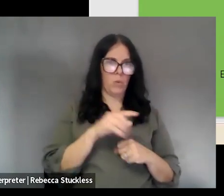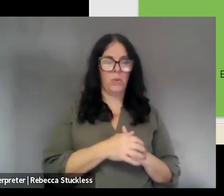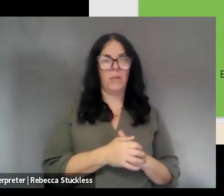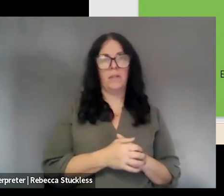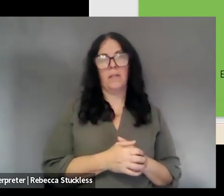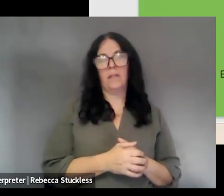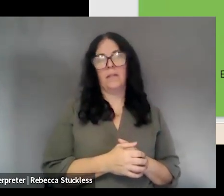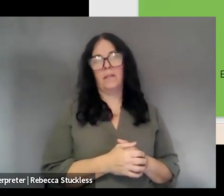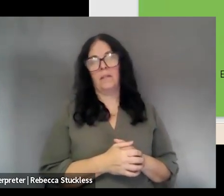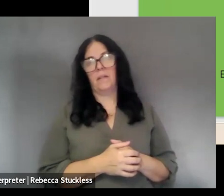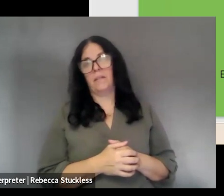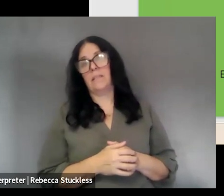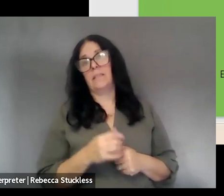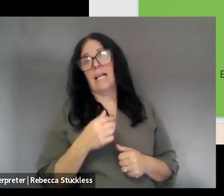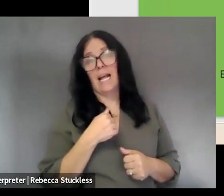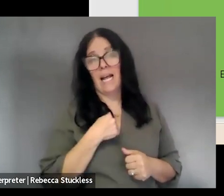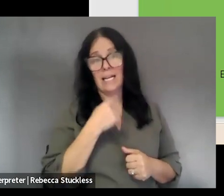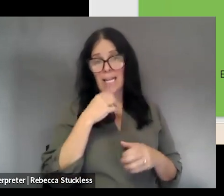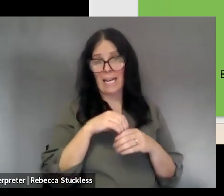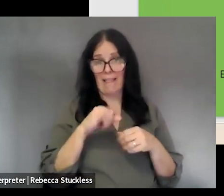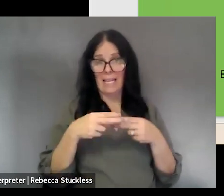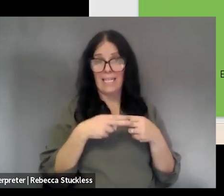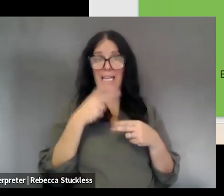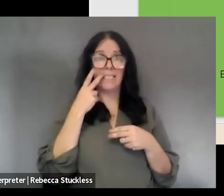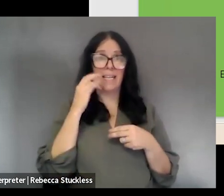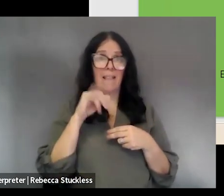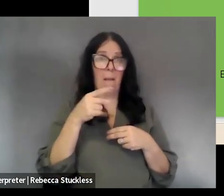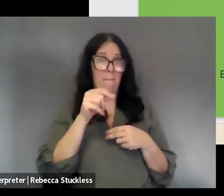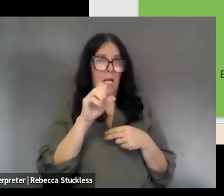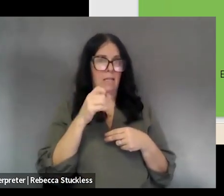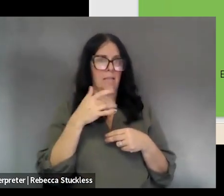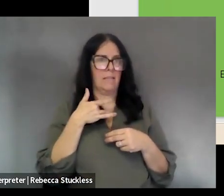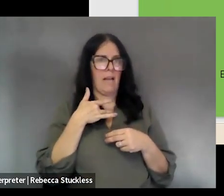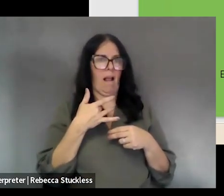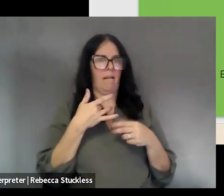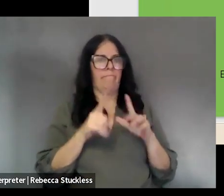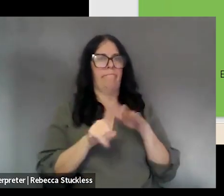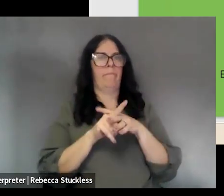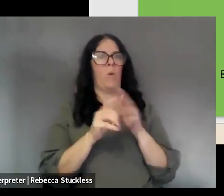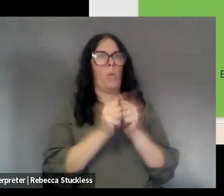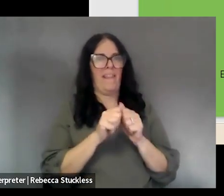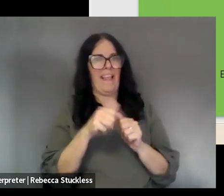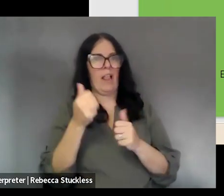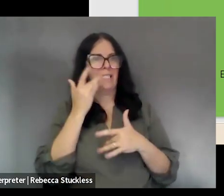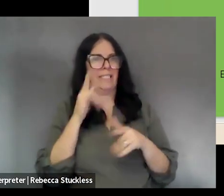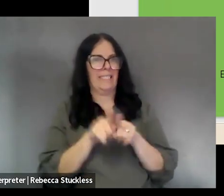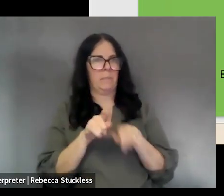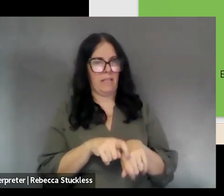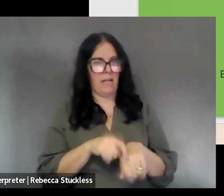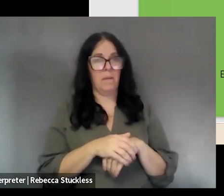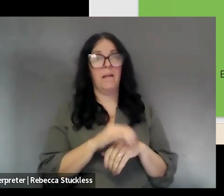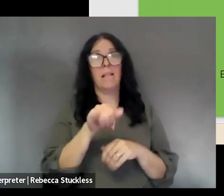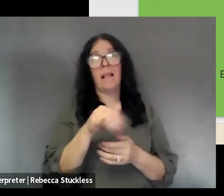above, POTS is typically seen cooccurring with others and this is a part of the reason why